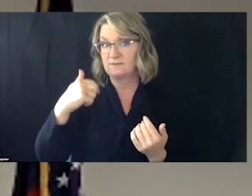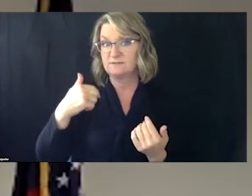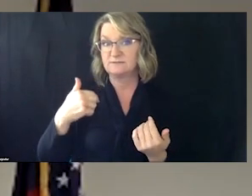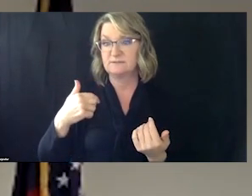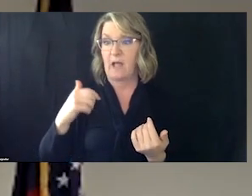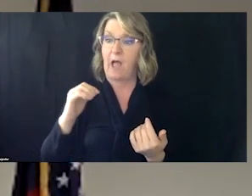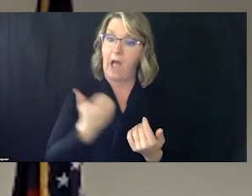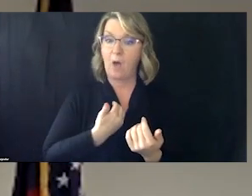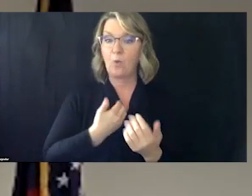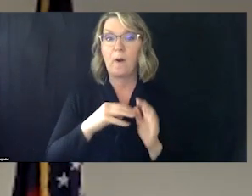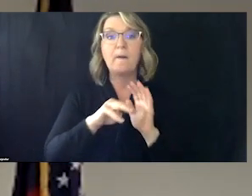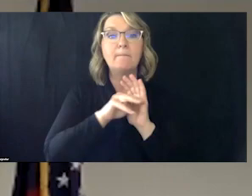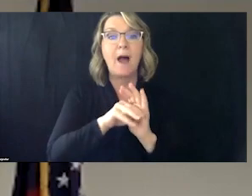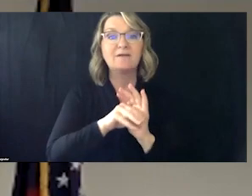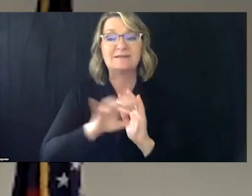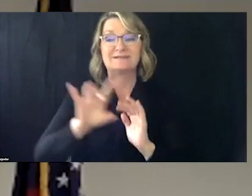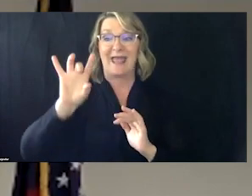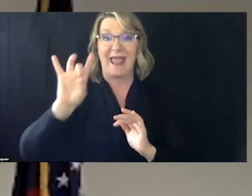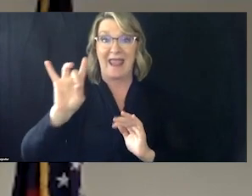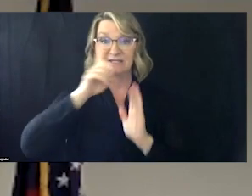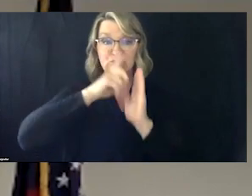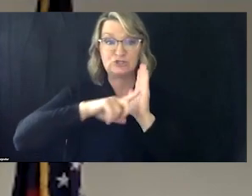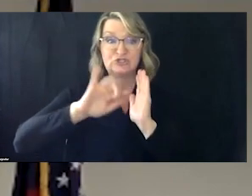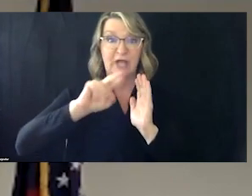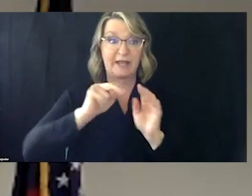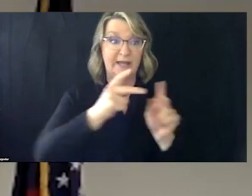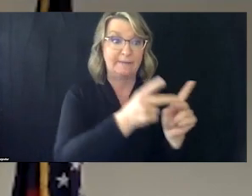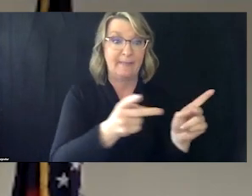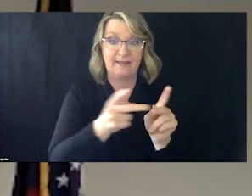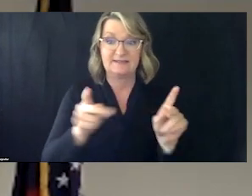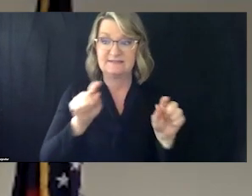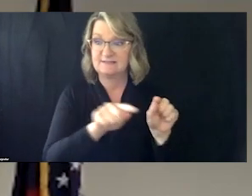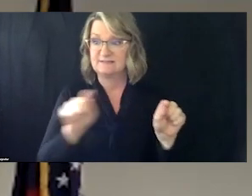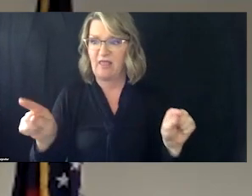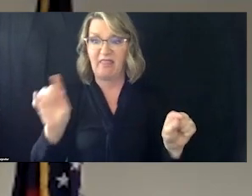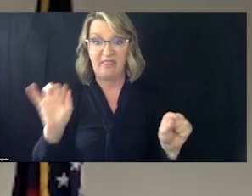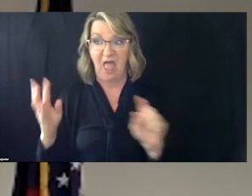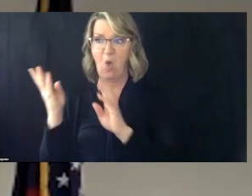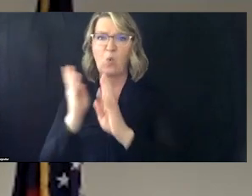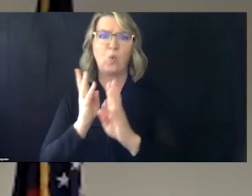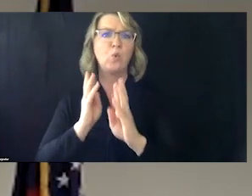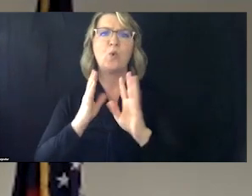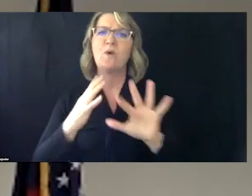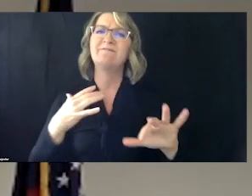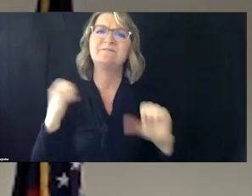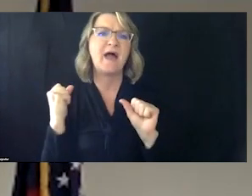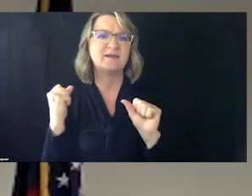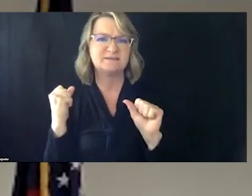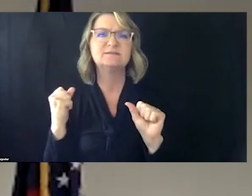check-in stations that can really get through and then we'll when we analyze our voting locations